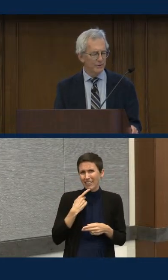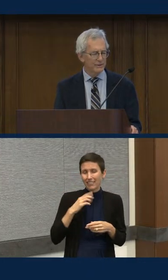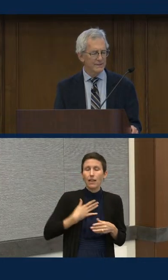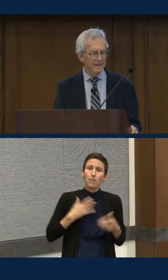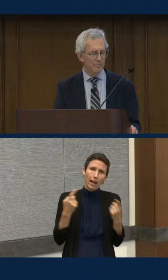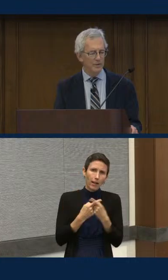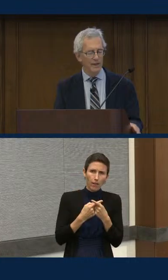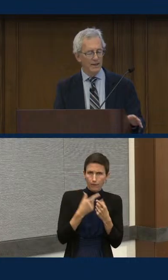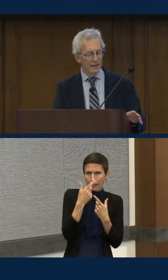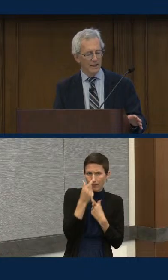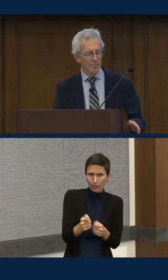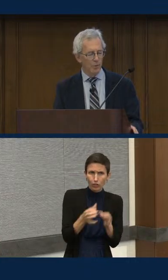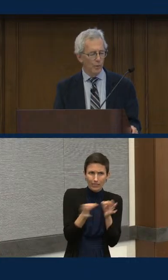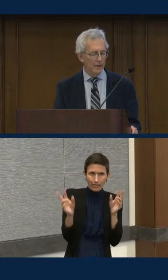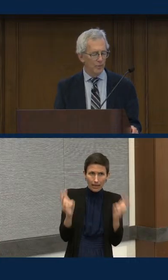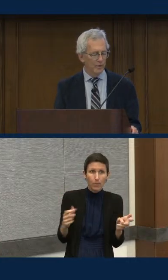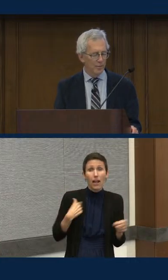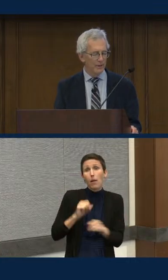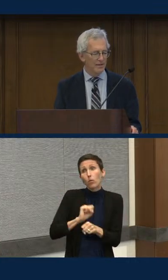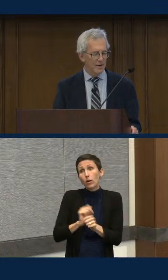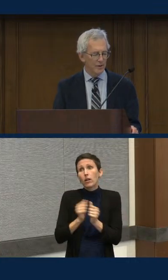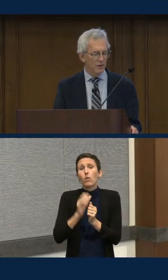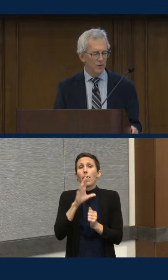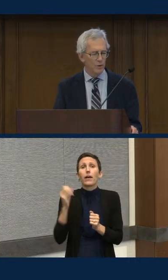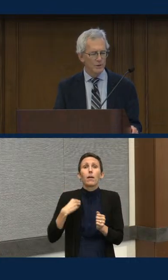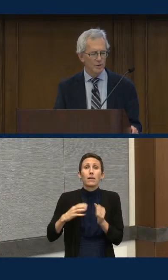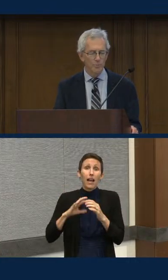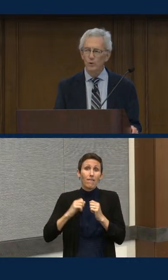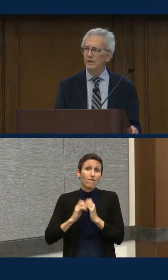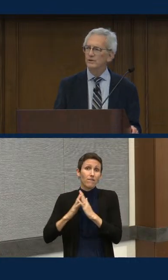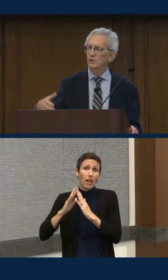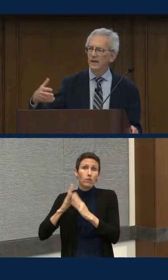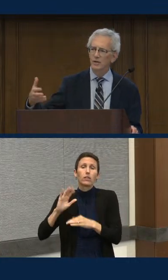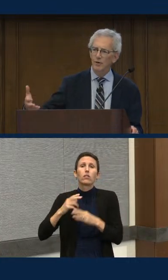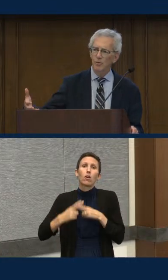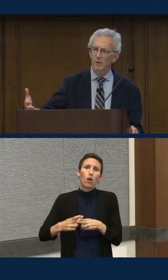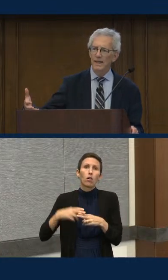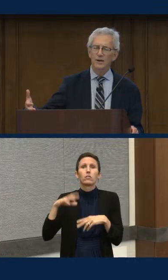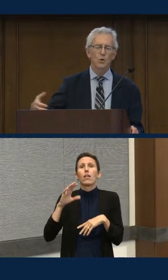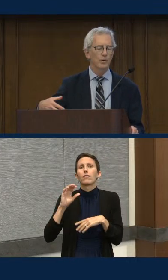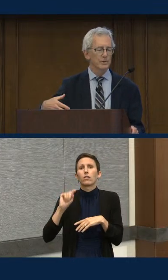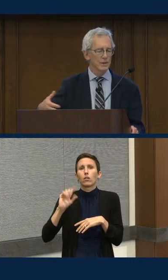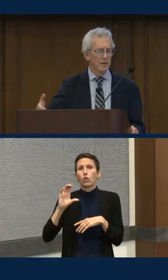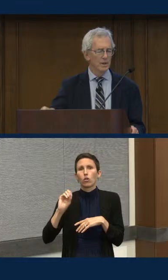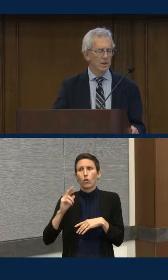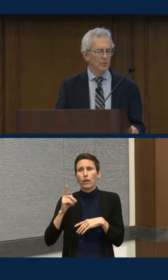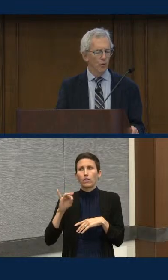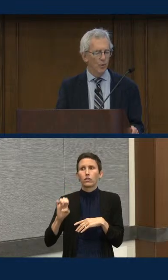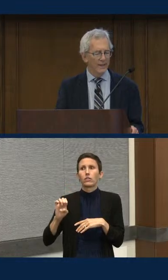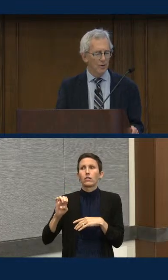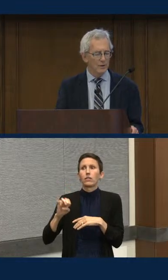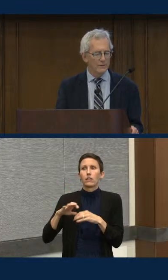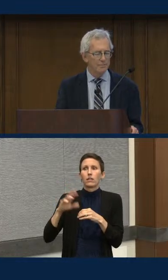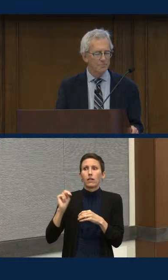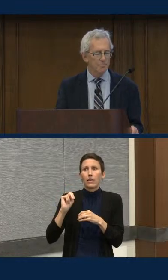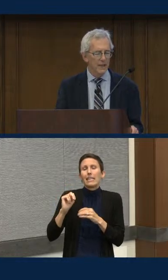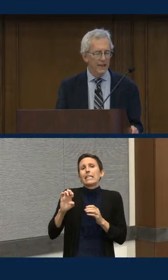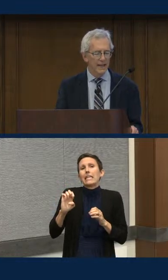interest statement I'm working with a company called courage